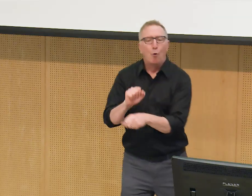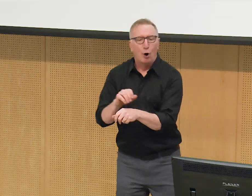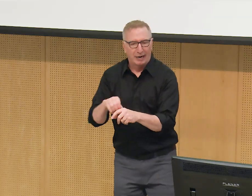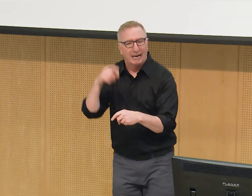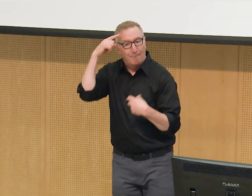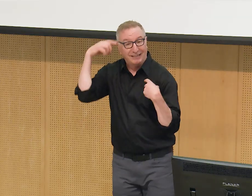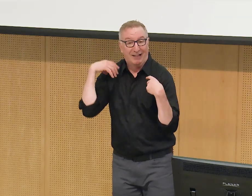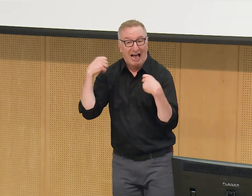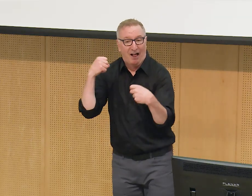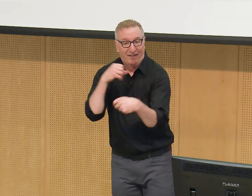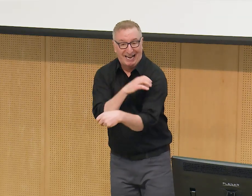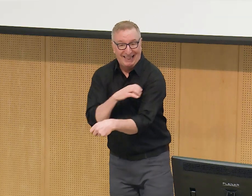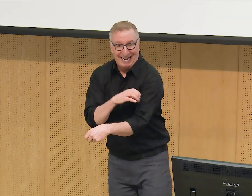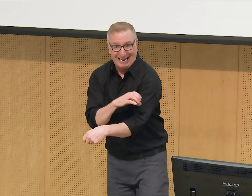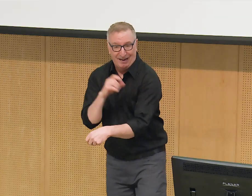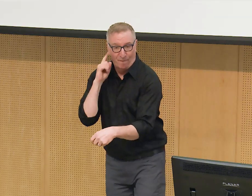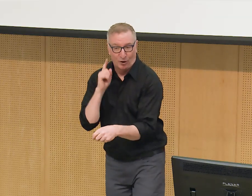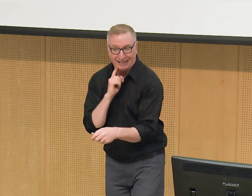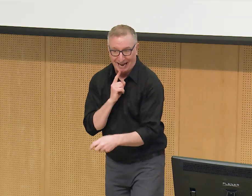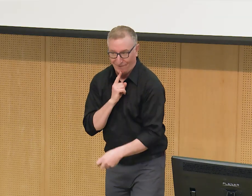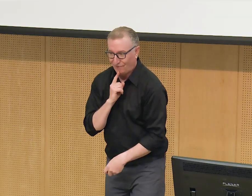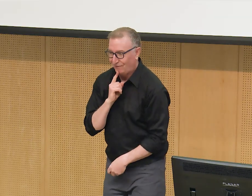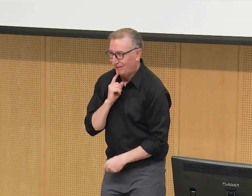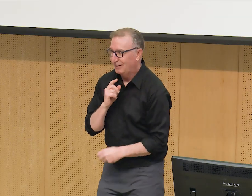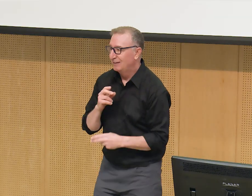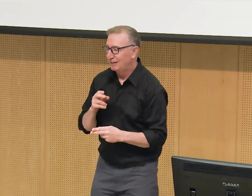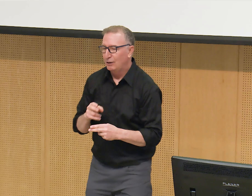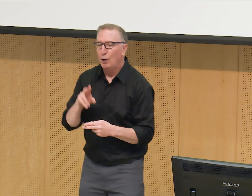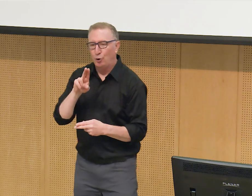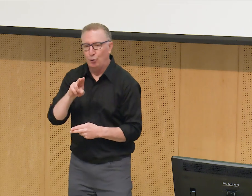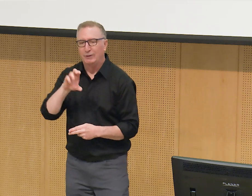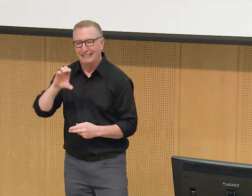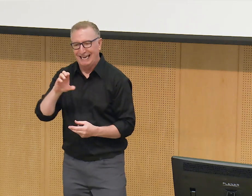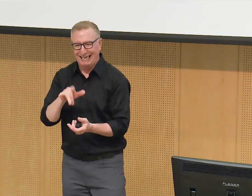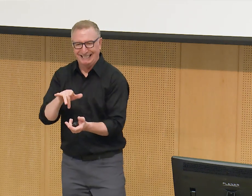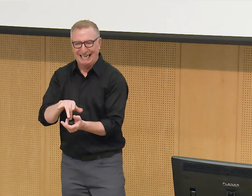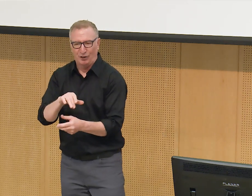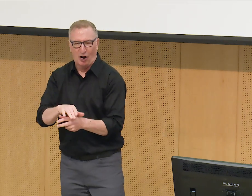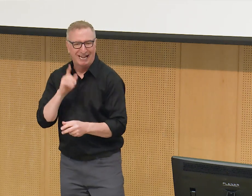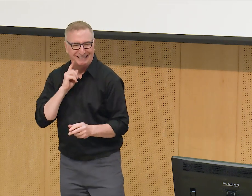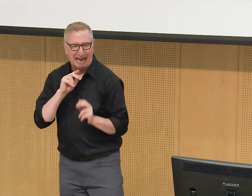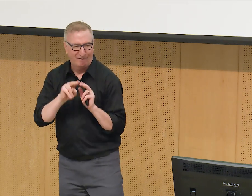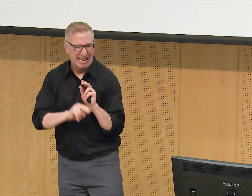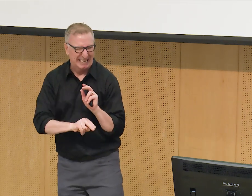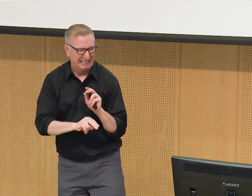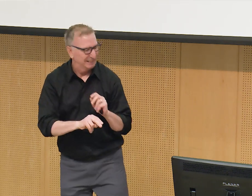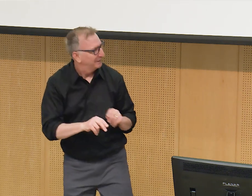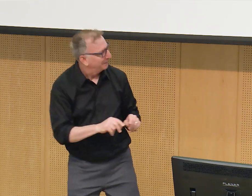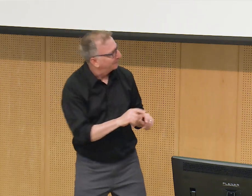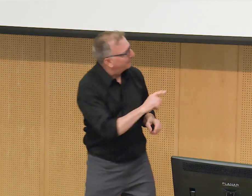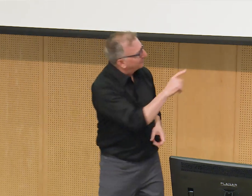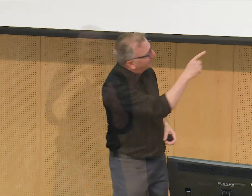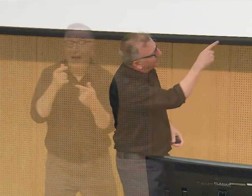And so, I worked in a mental health clinic for the Deaf. UC Center on Deafness, UCCD.